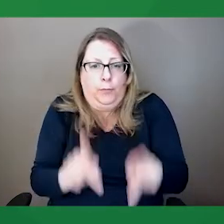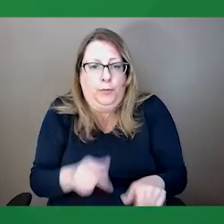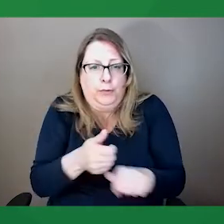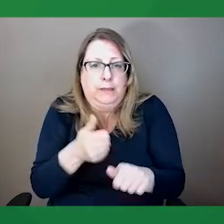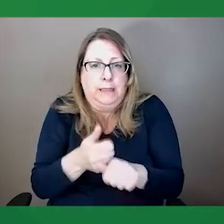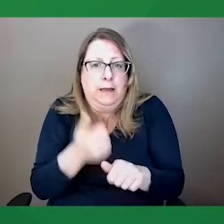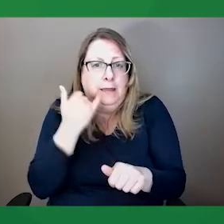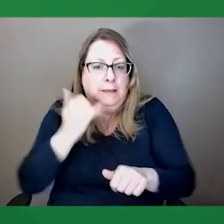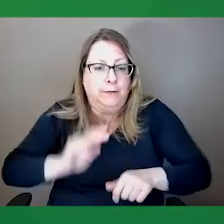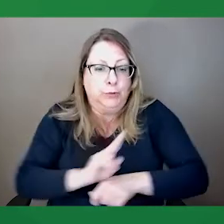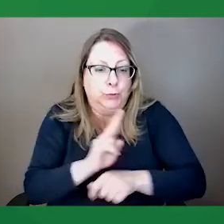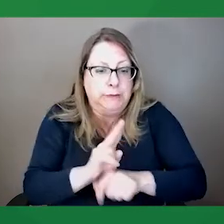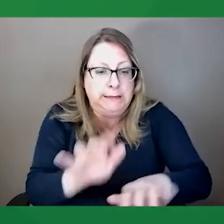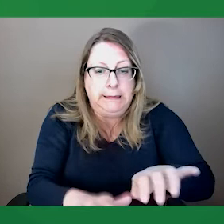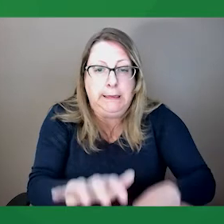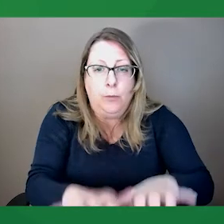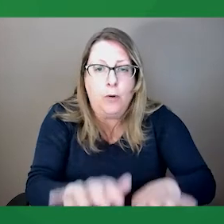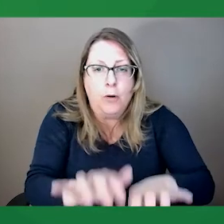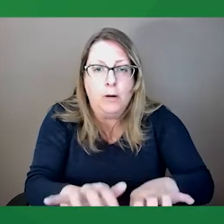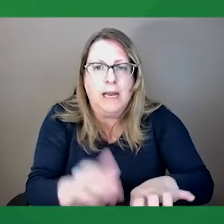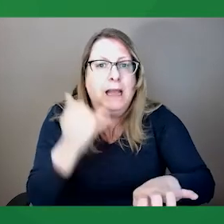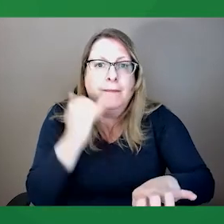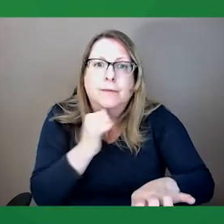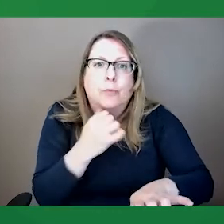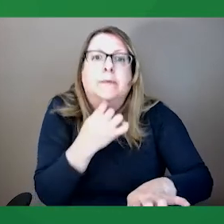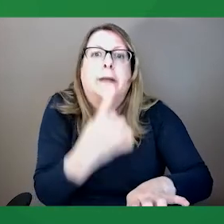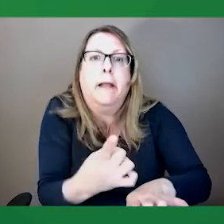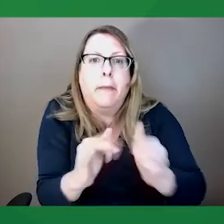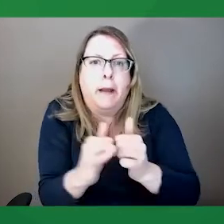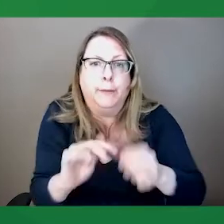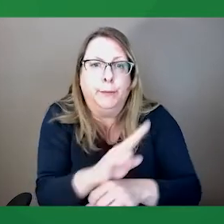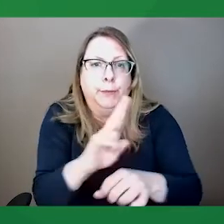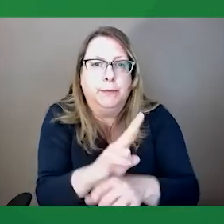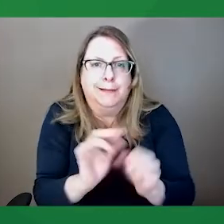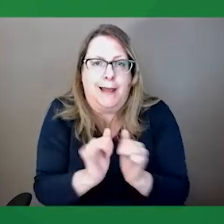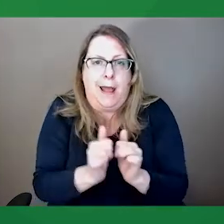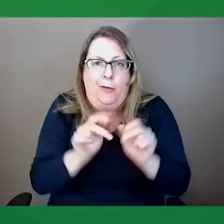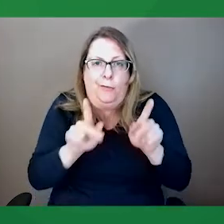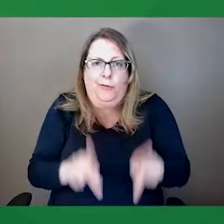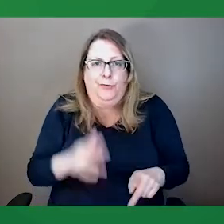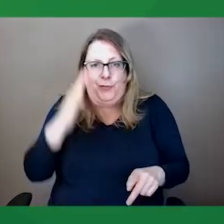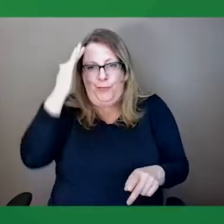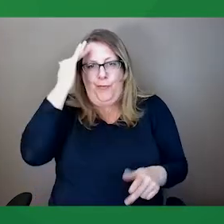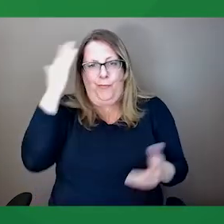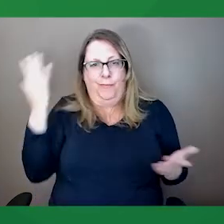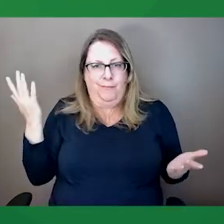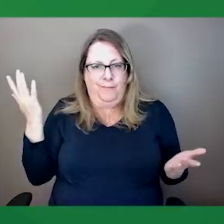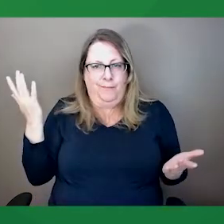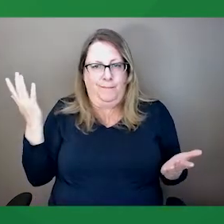How do I communicate this information to someone that is using a keyboard if I don't put it there on the screen? If I don't let them know,